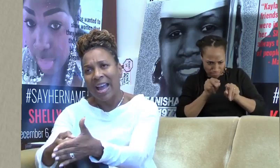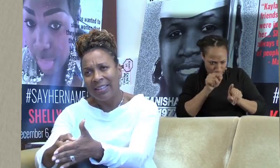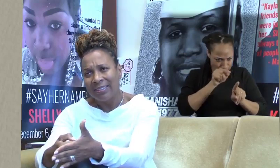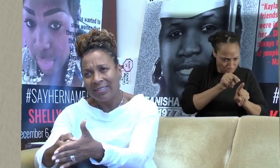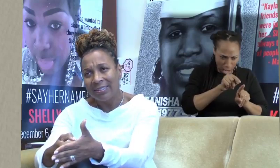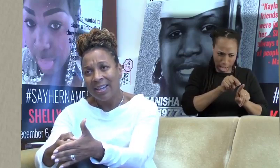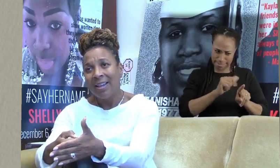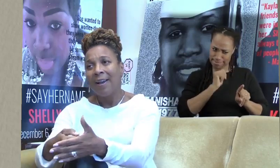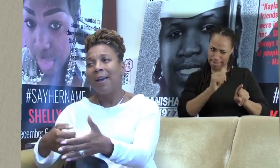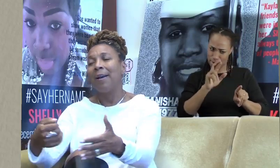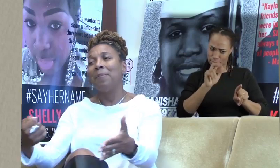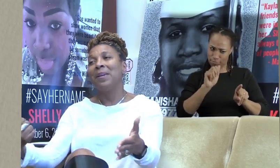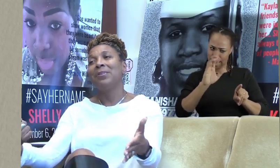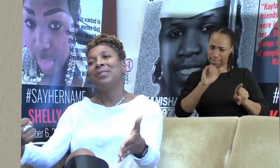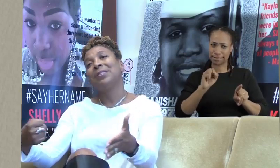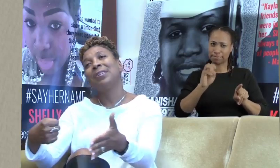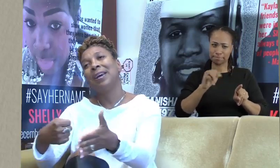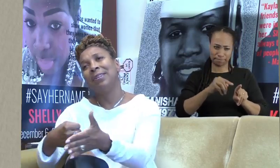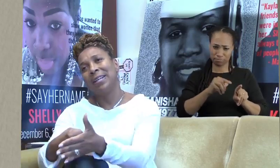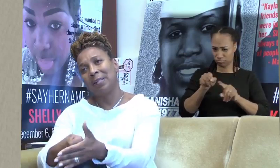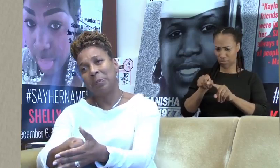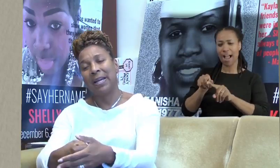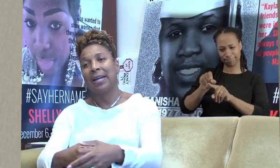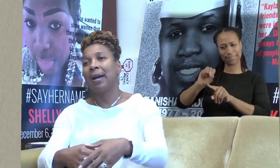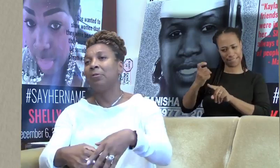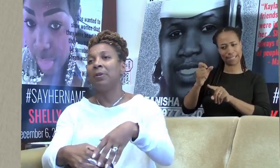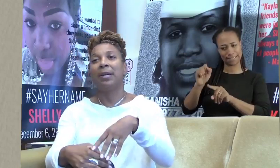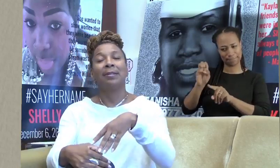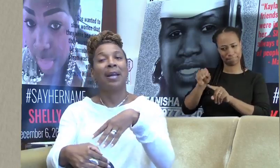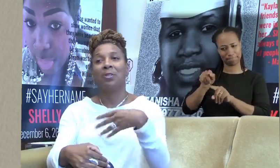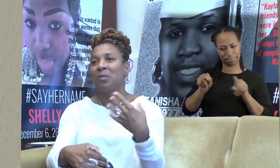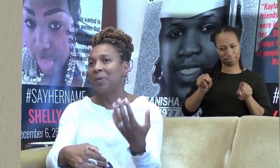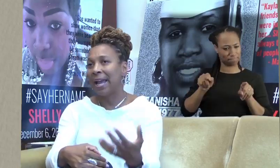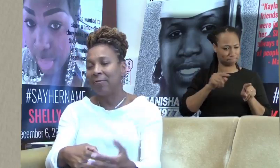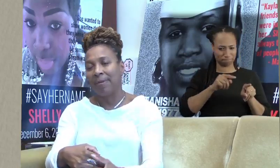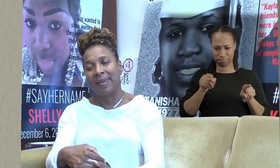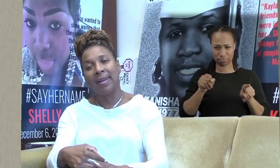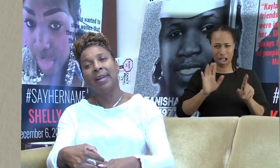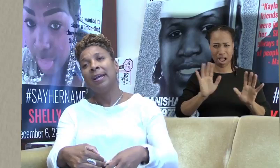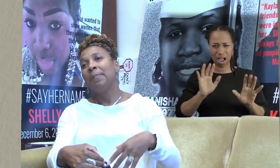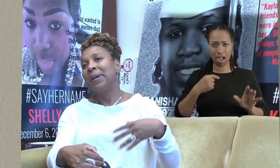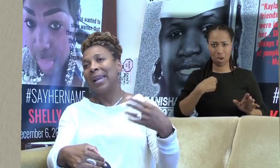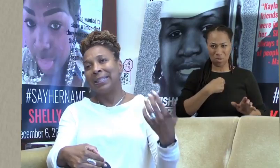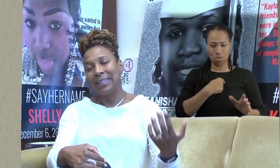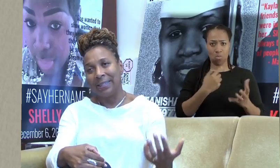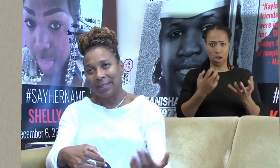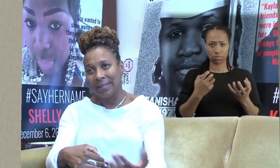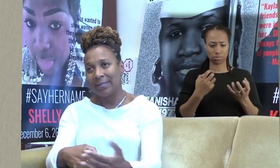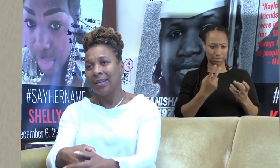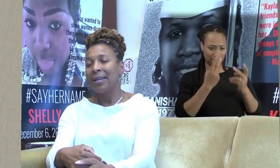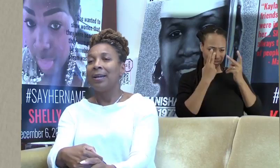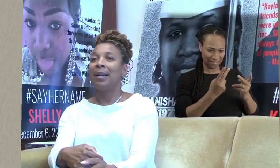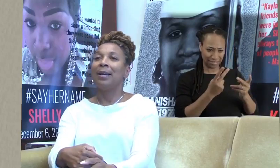“No, that’s not racism, that’s sexism.” and I wanted people to see that